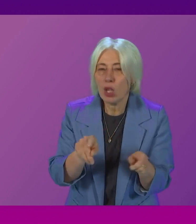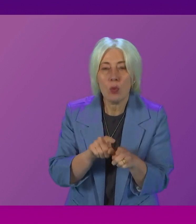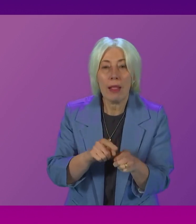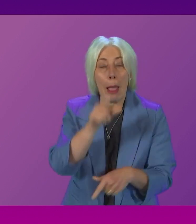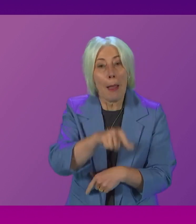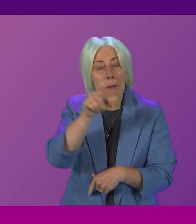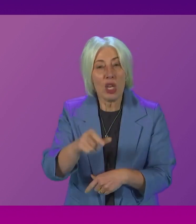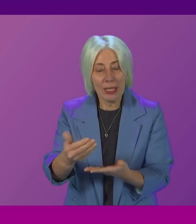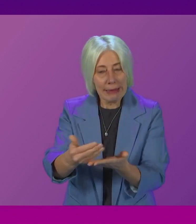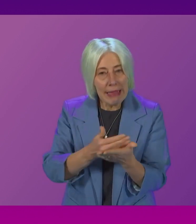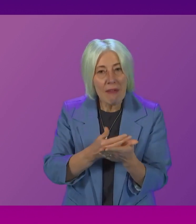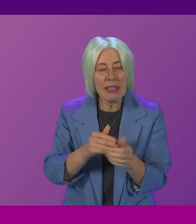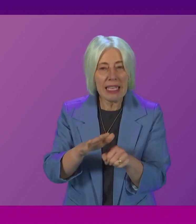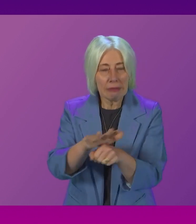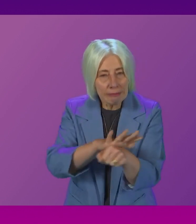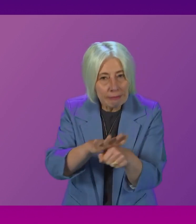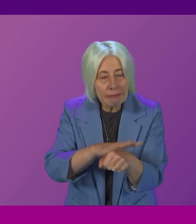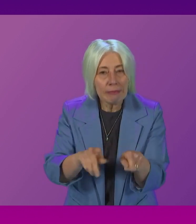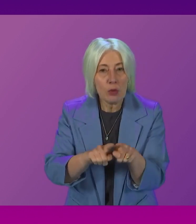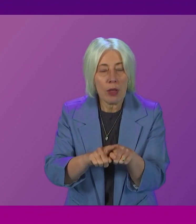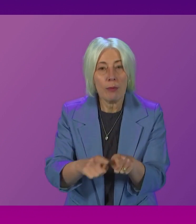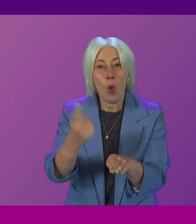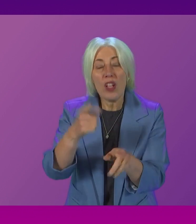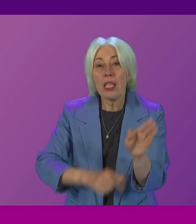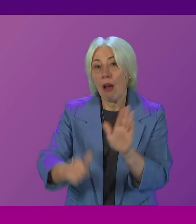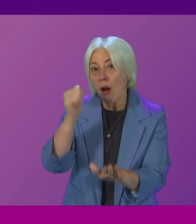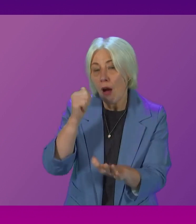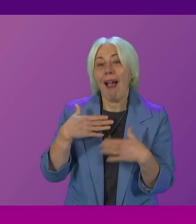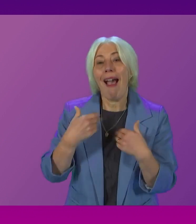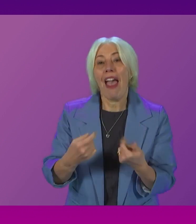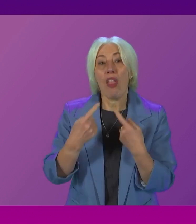conditions in our hospitals. More than a year ago, the health secretary announced a catch-up